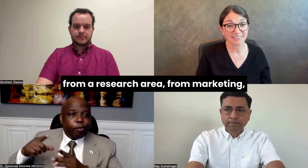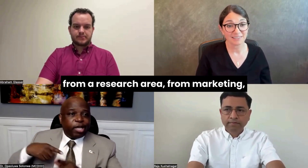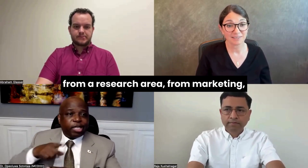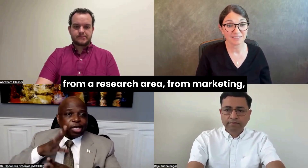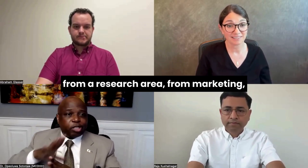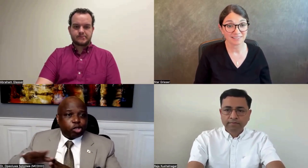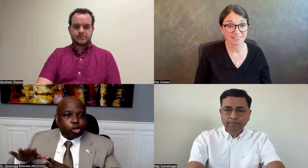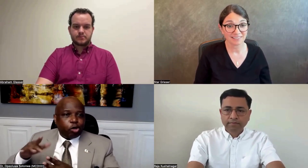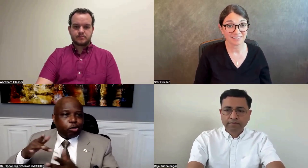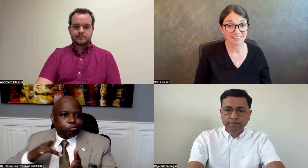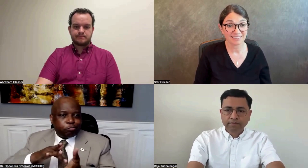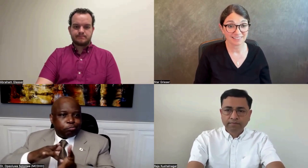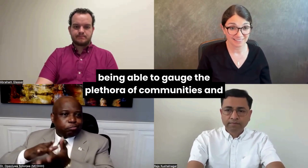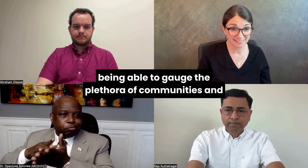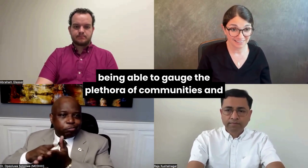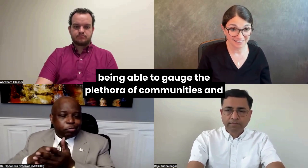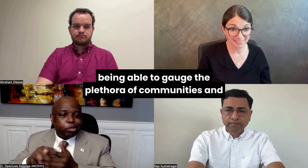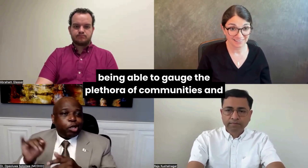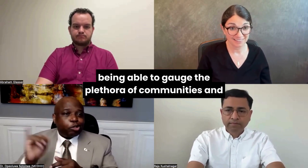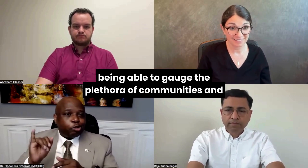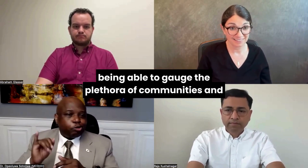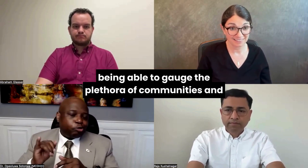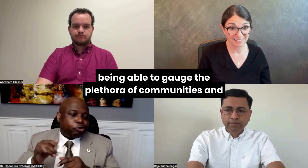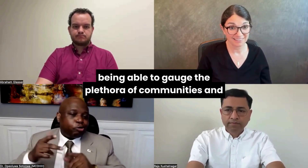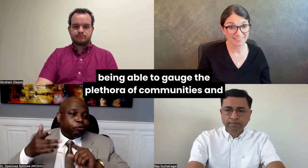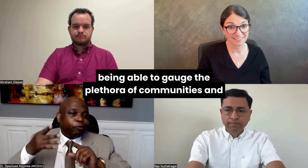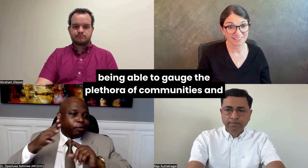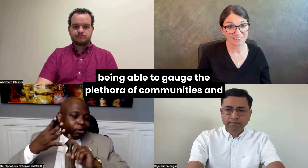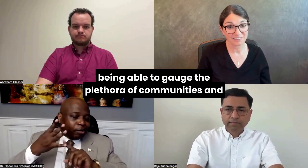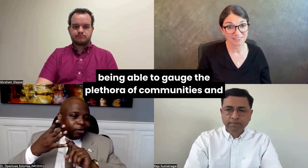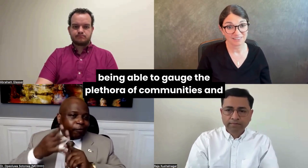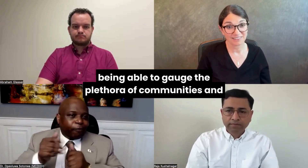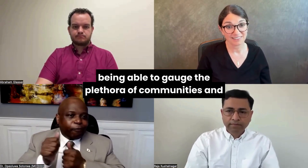being able to gauge the plethora of communities and